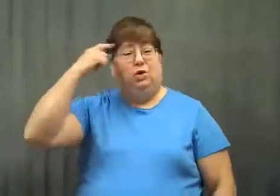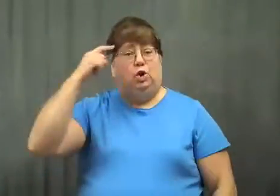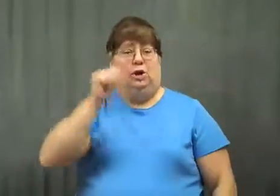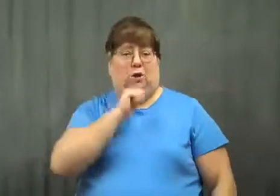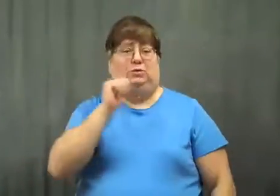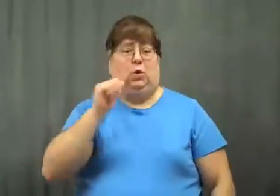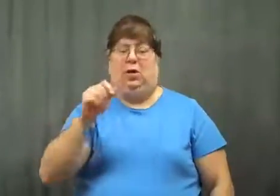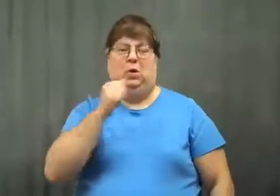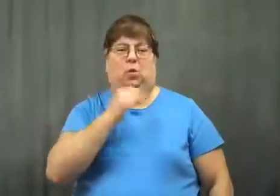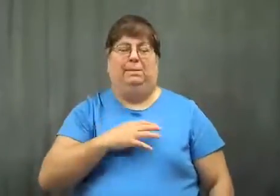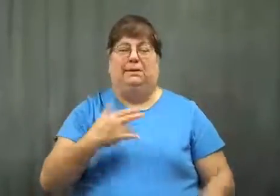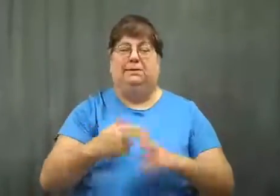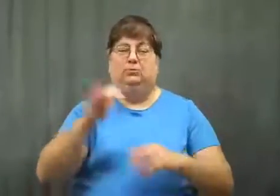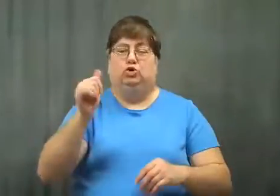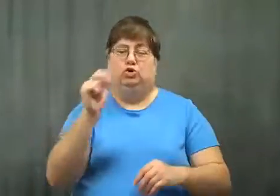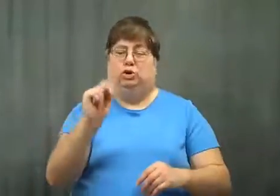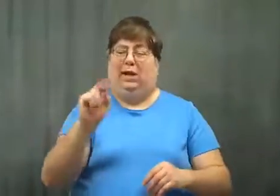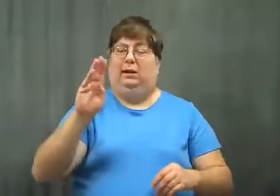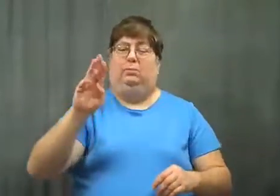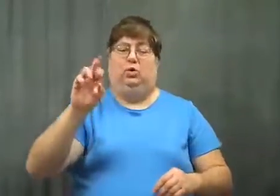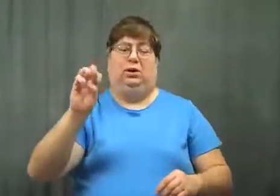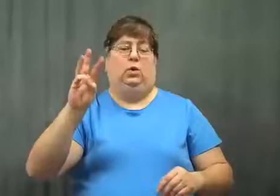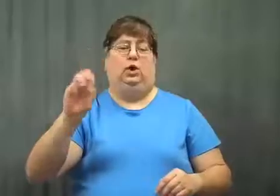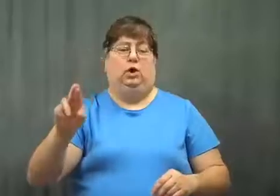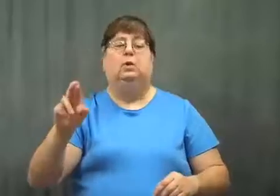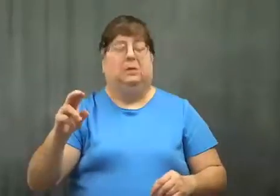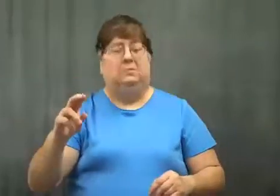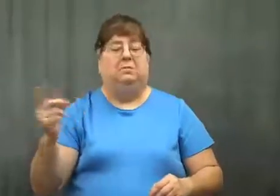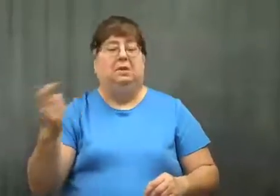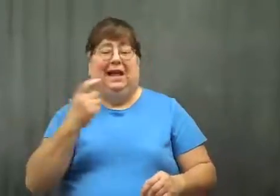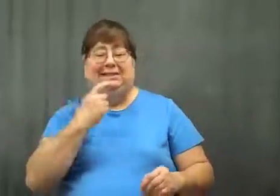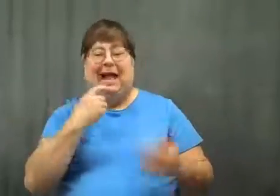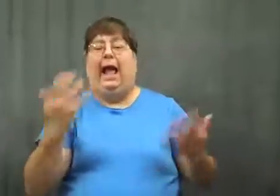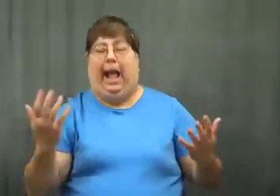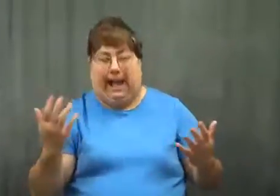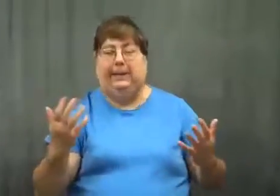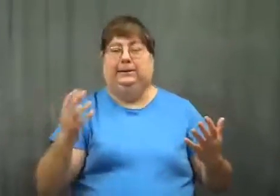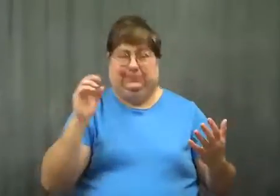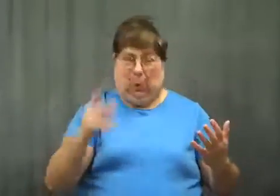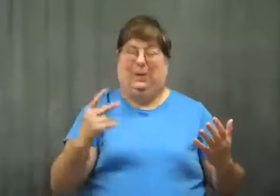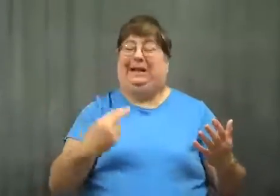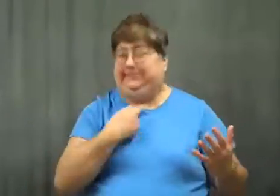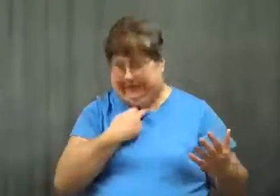The governor of Arizona, said, “This is a temporary setback,